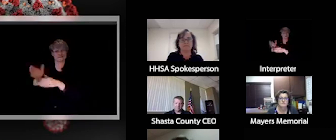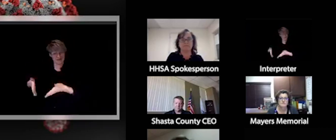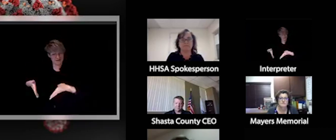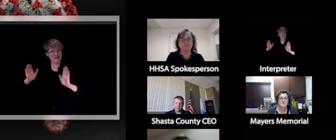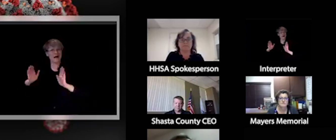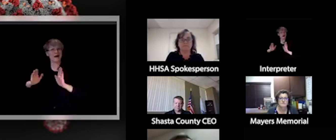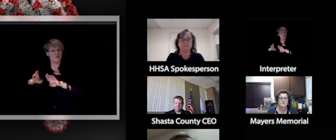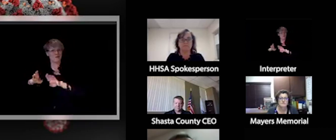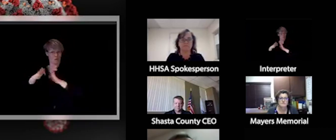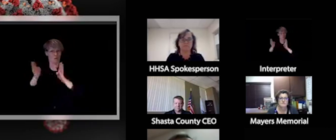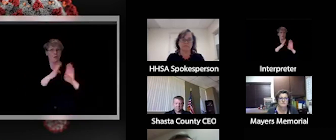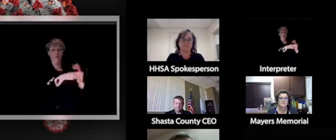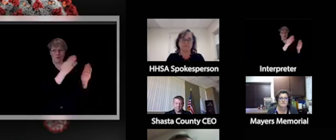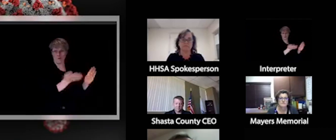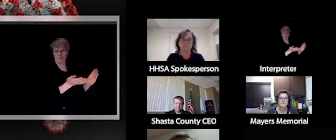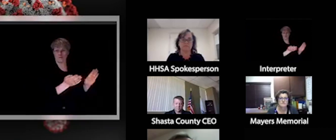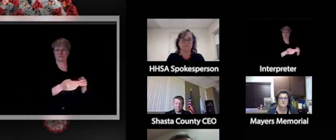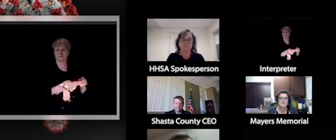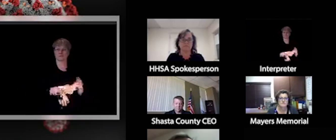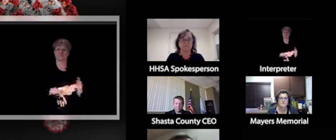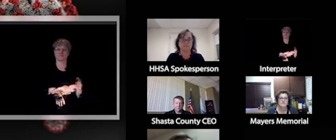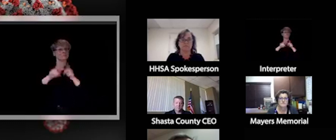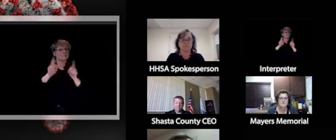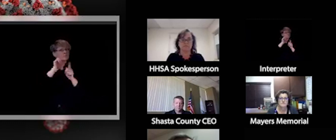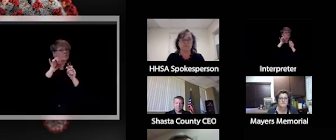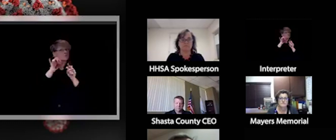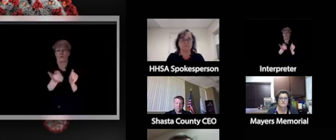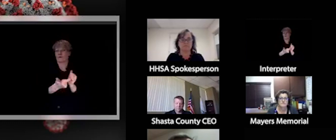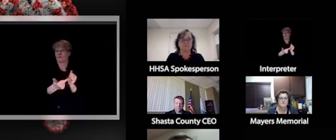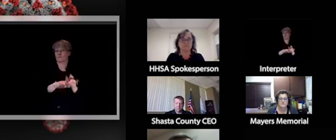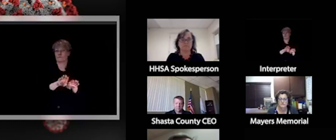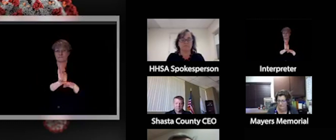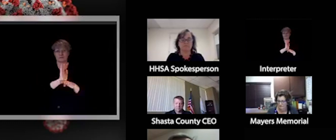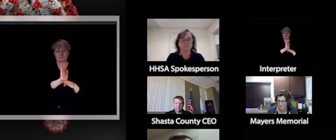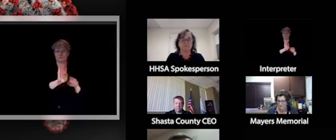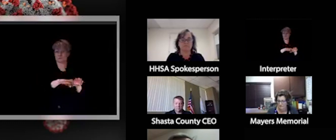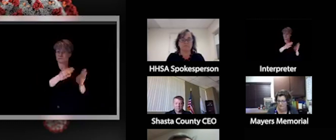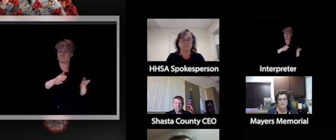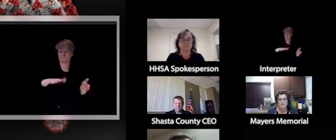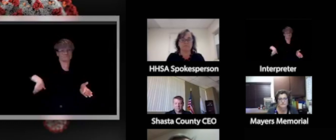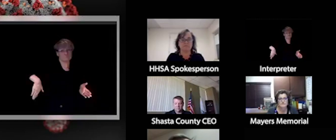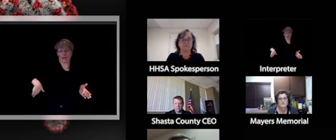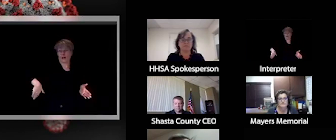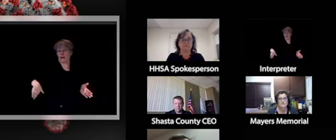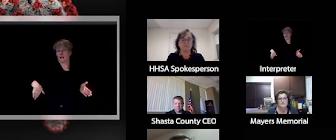not all businesses have chosen to open. And there are some large corporate oriented restaurants,